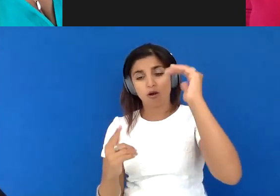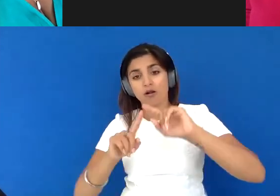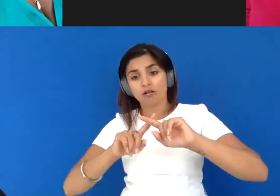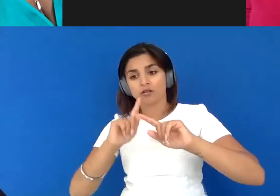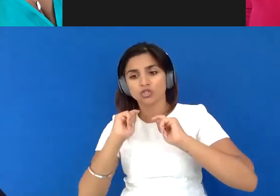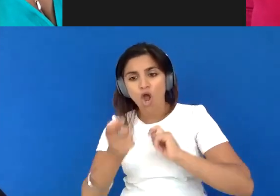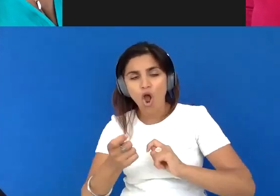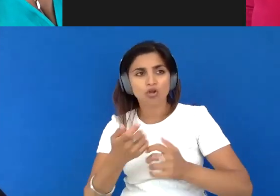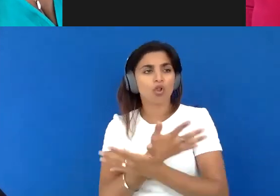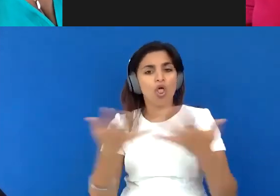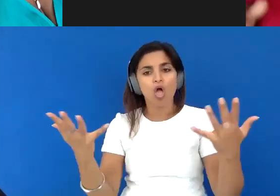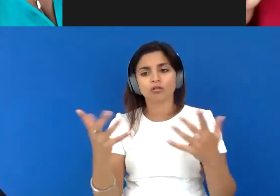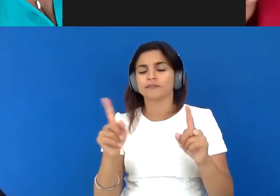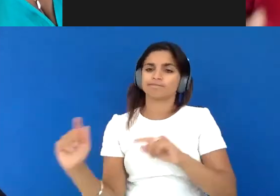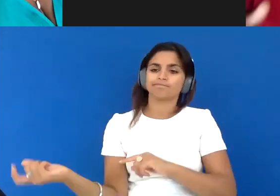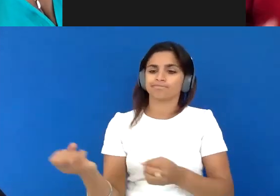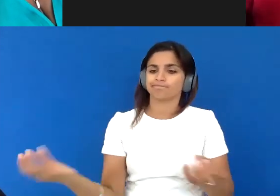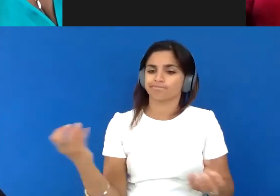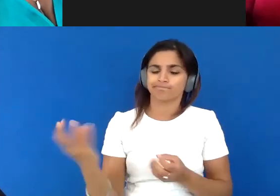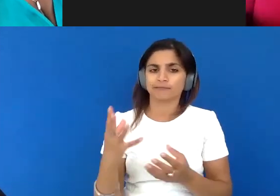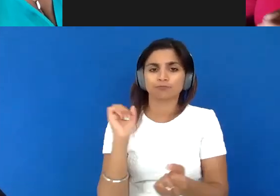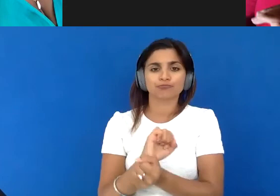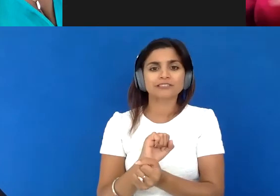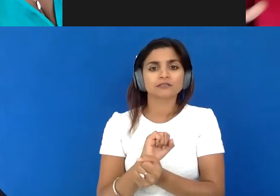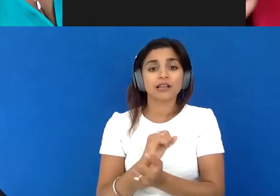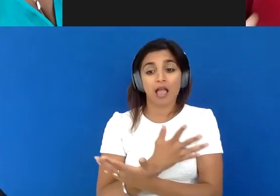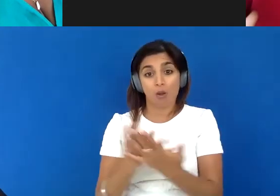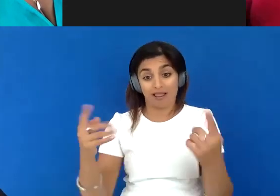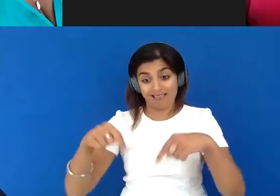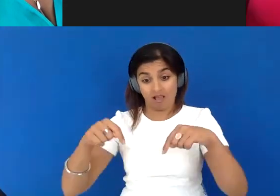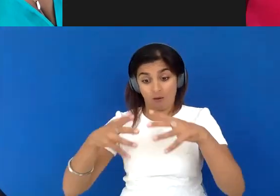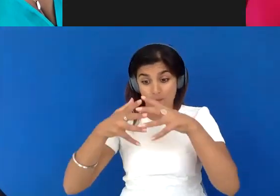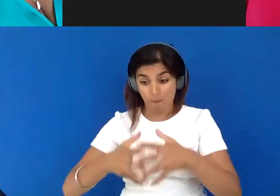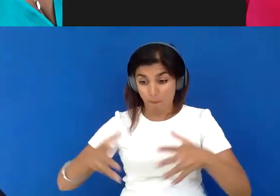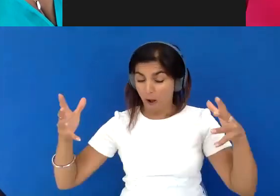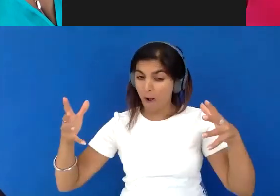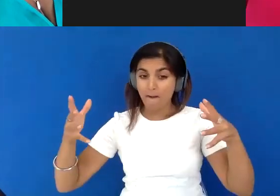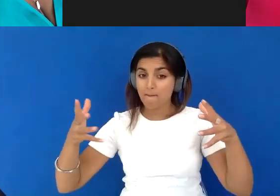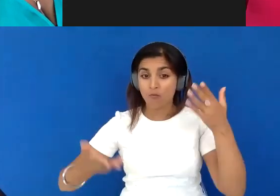it's greater than the percentage in the US a